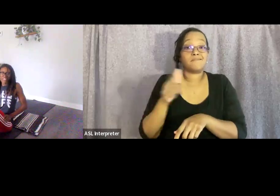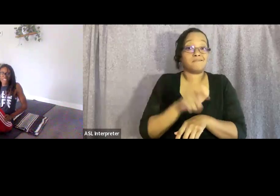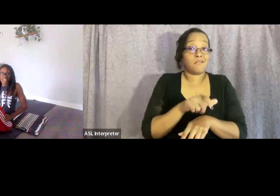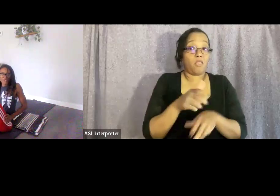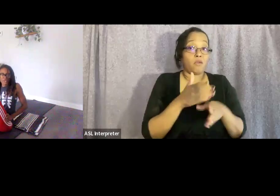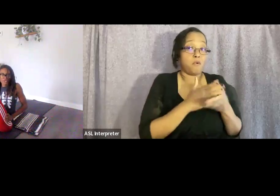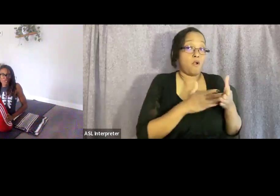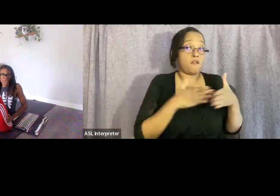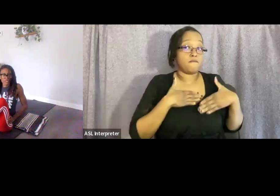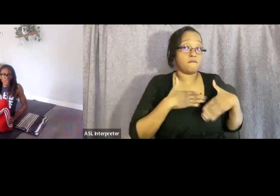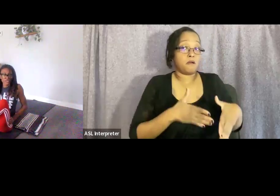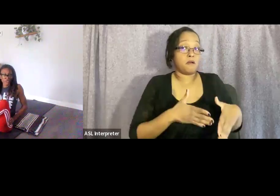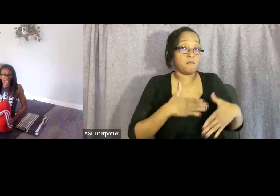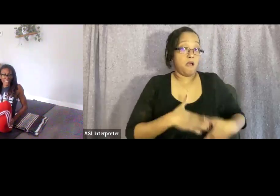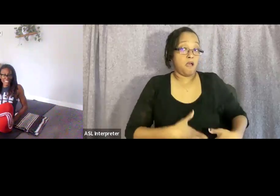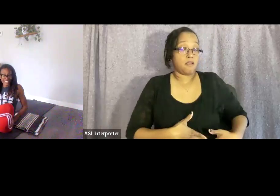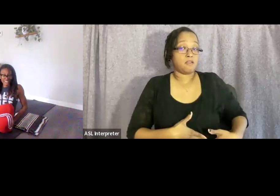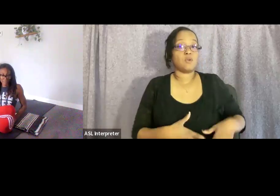Left ankle crosses the right knee.